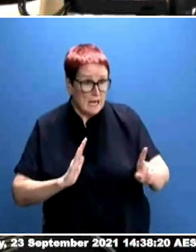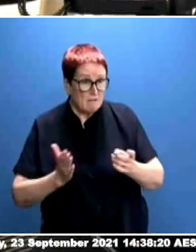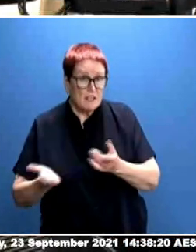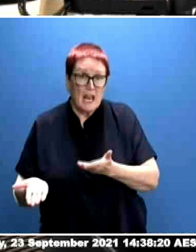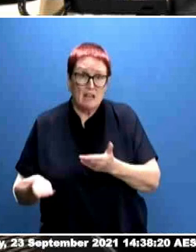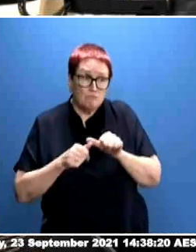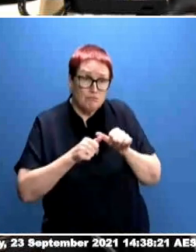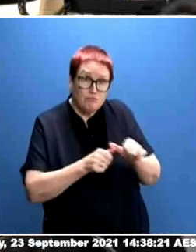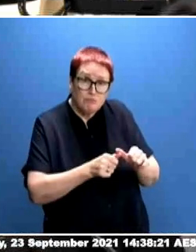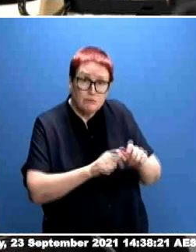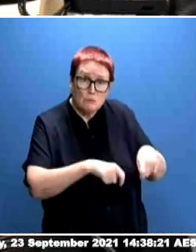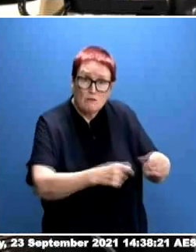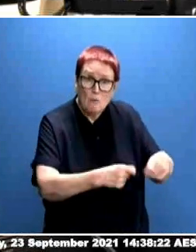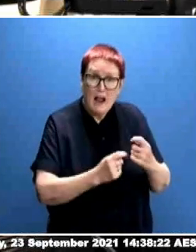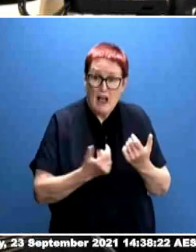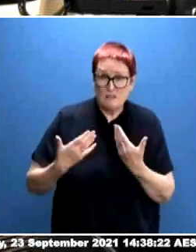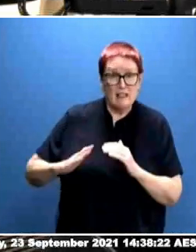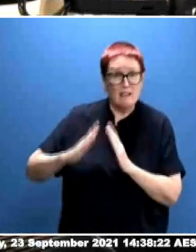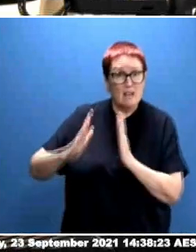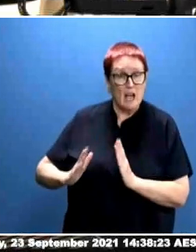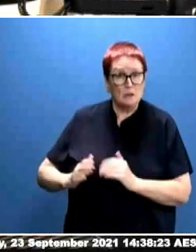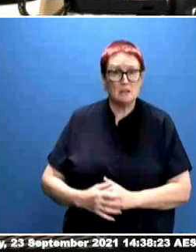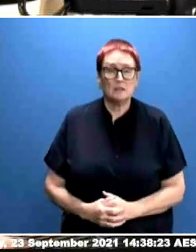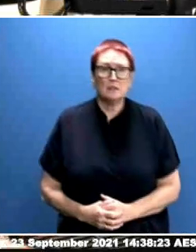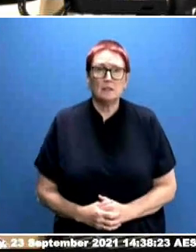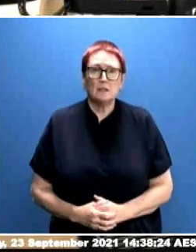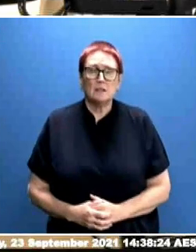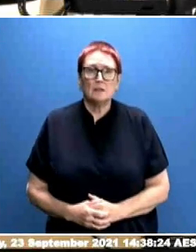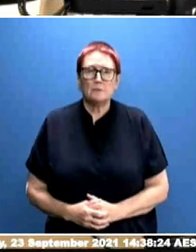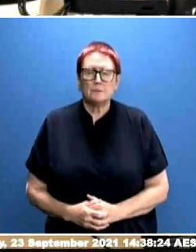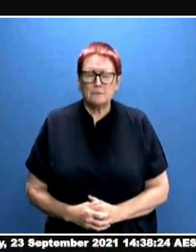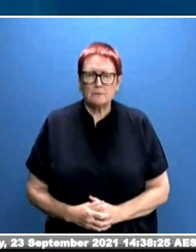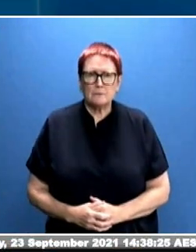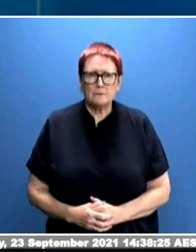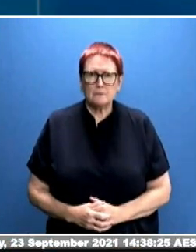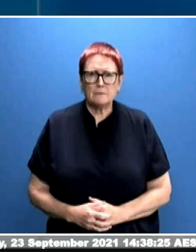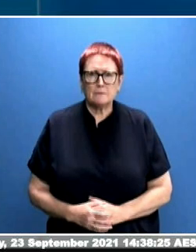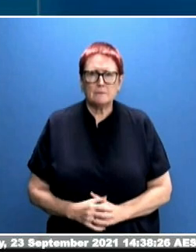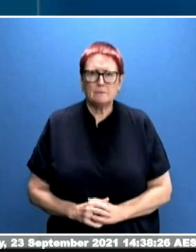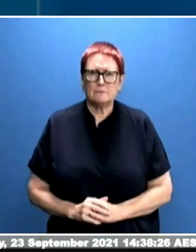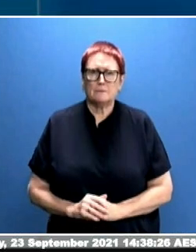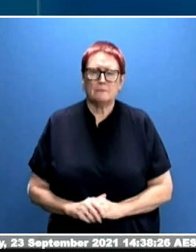Yes, but when we say "phases" some of those programs will start on day two Sorry, Ms Kerr, can I just ask you to stop there, please.